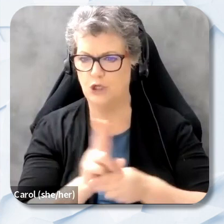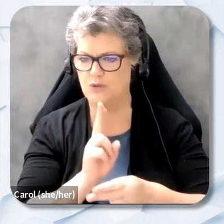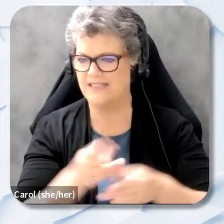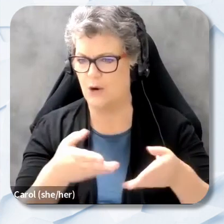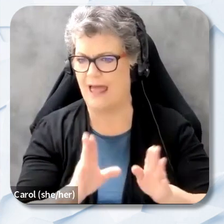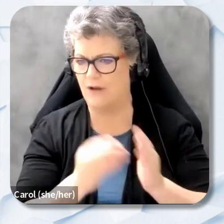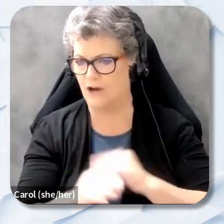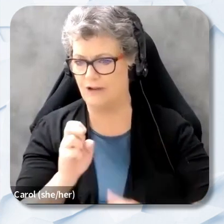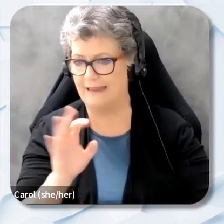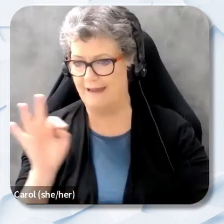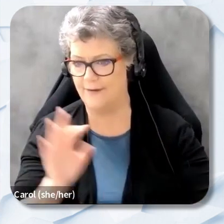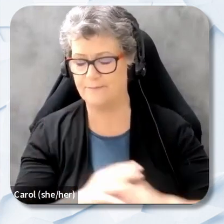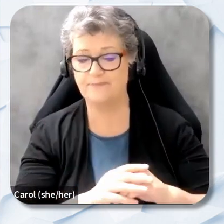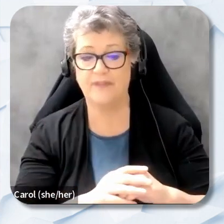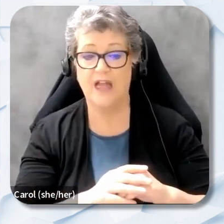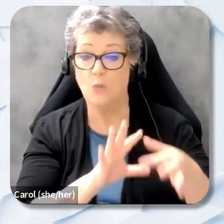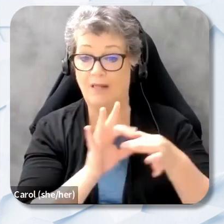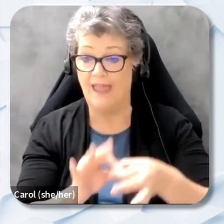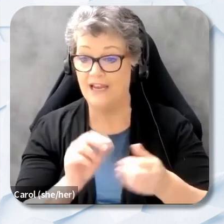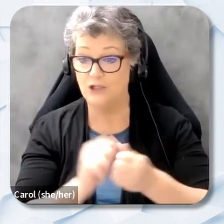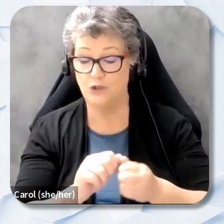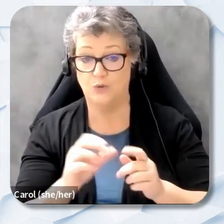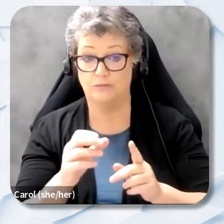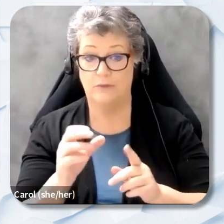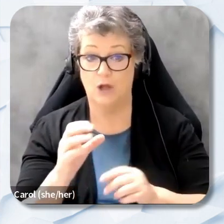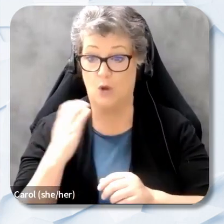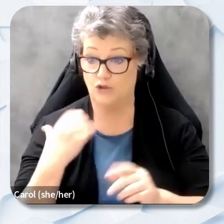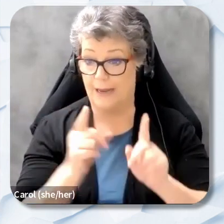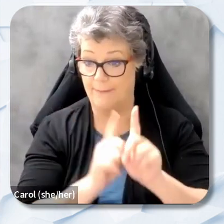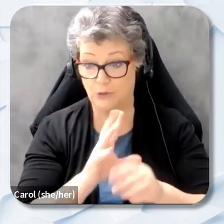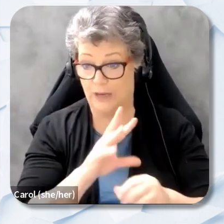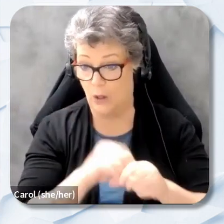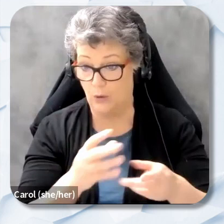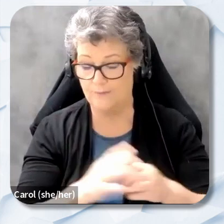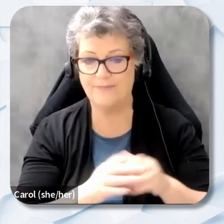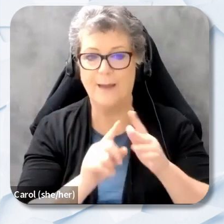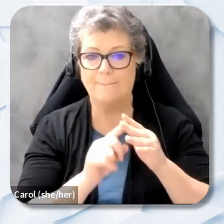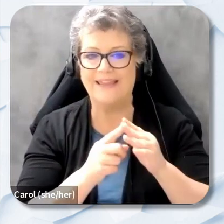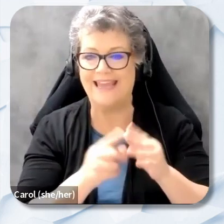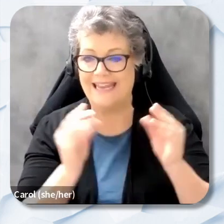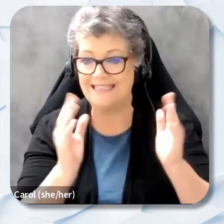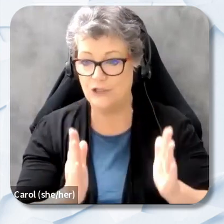The allowable uses related to coaching and mentoring include beginning teacher induction,